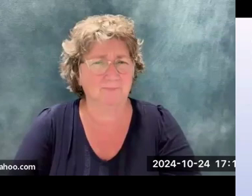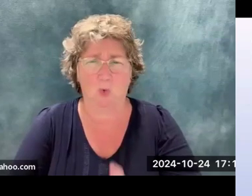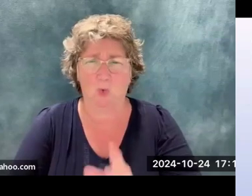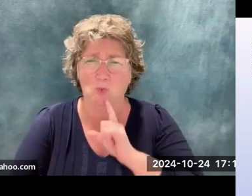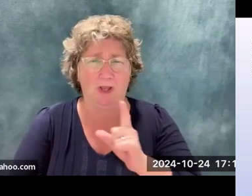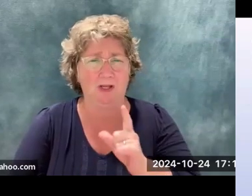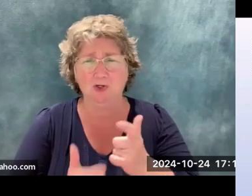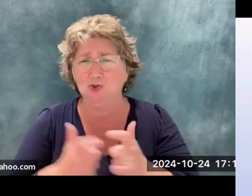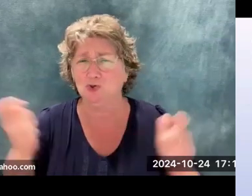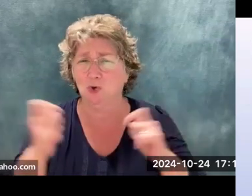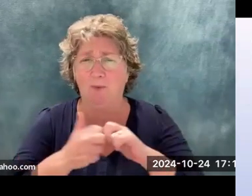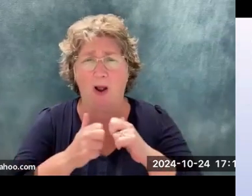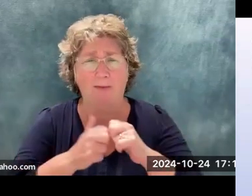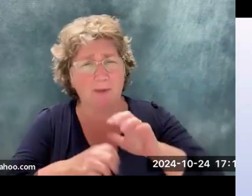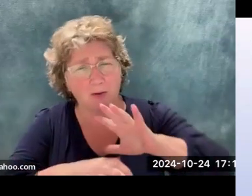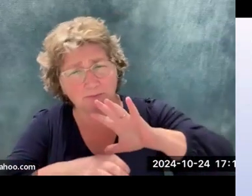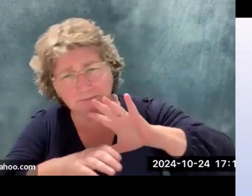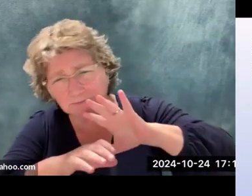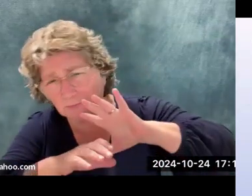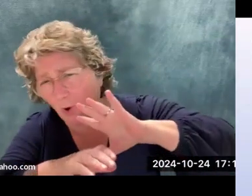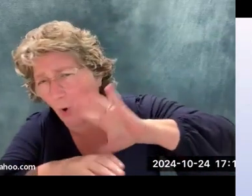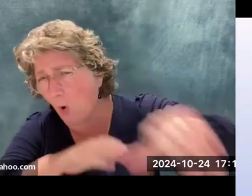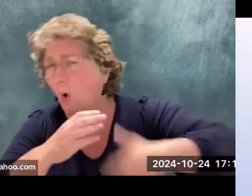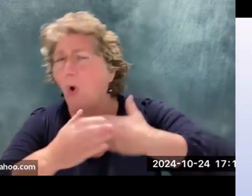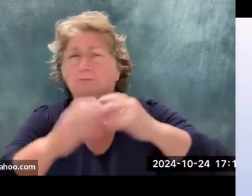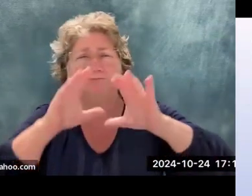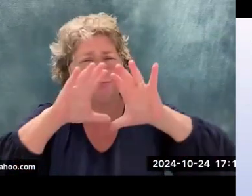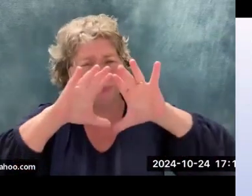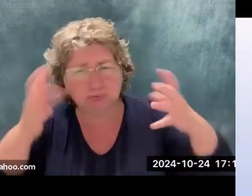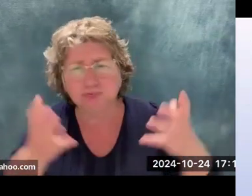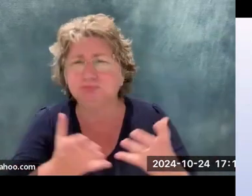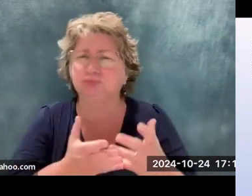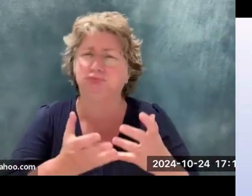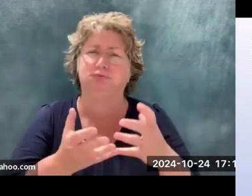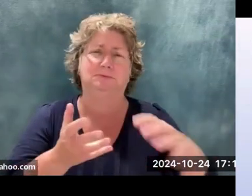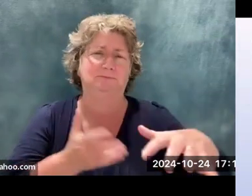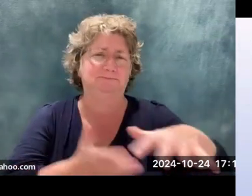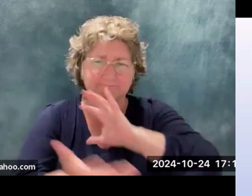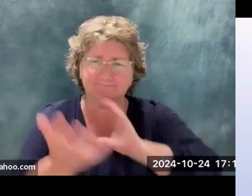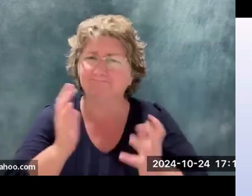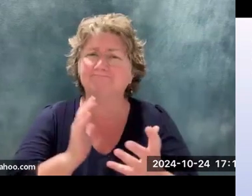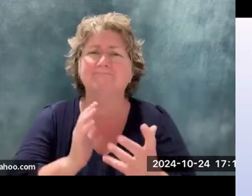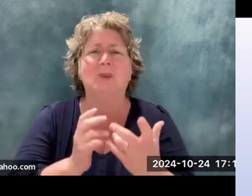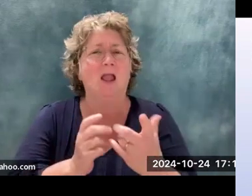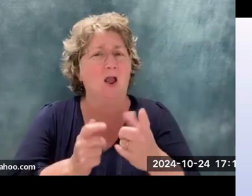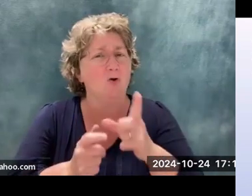And when one looks at the, this is the absolute number of episodes, and then you look at the incidence rate,